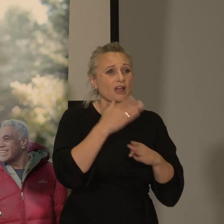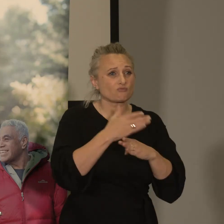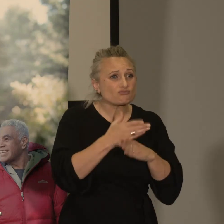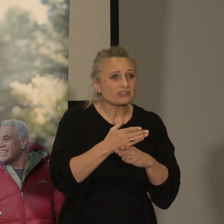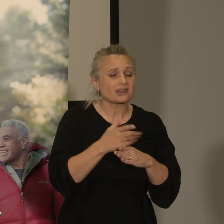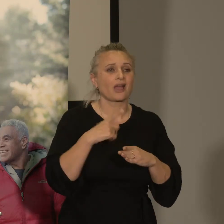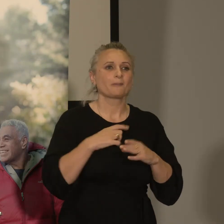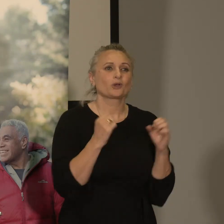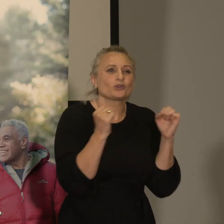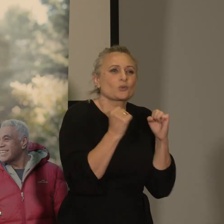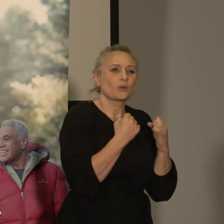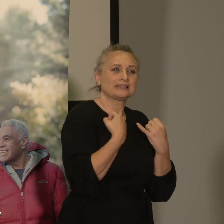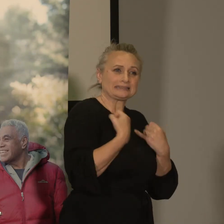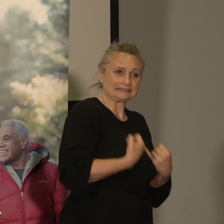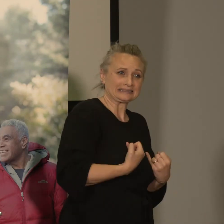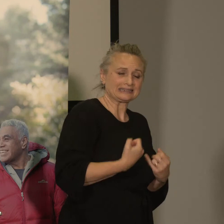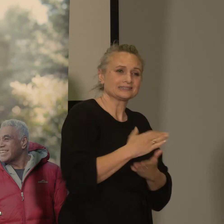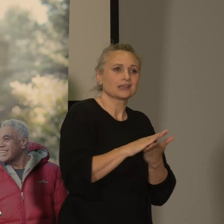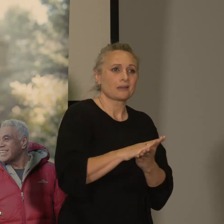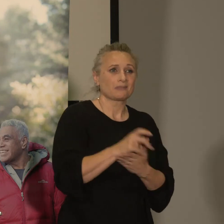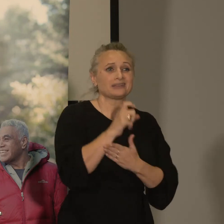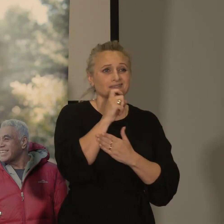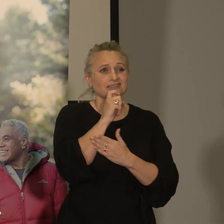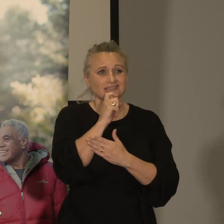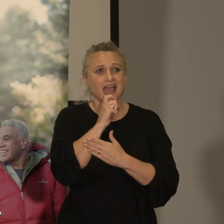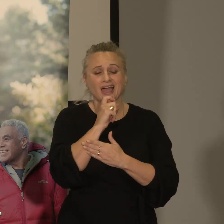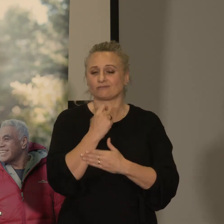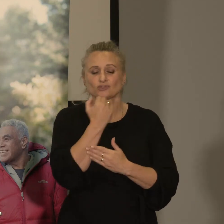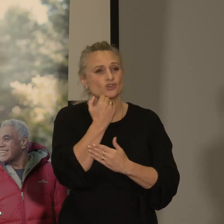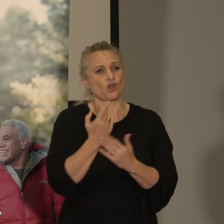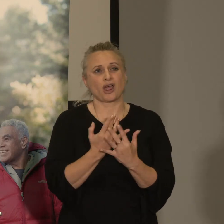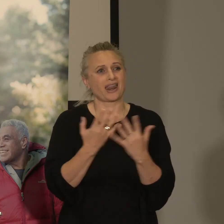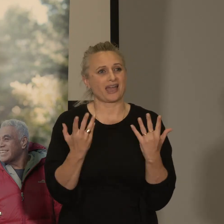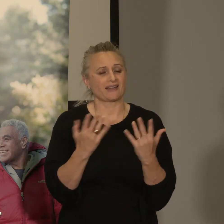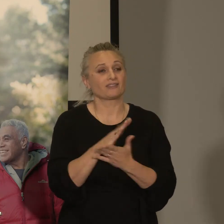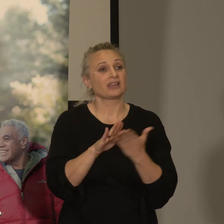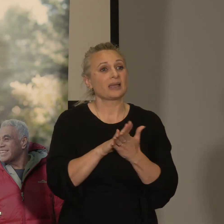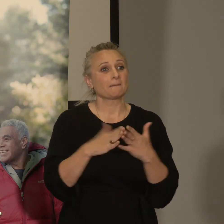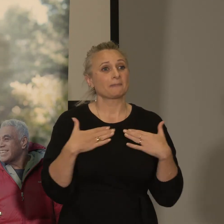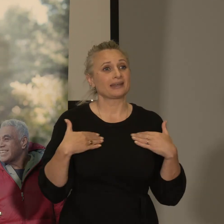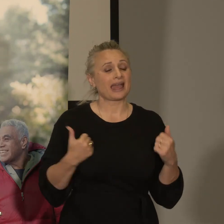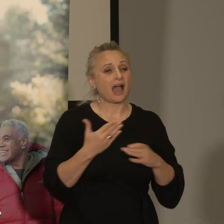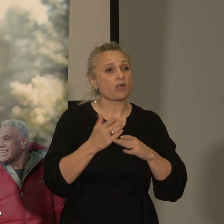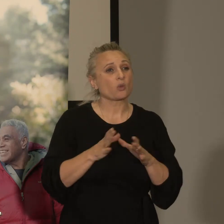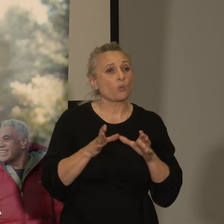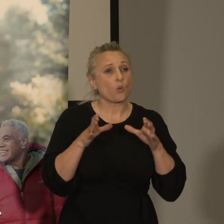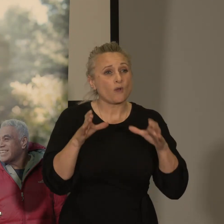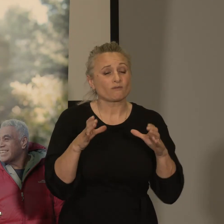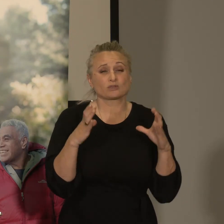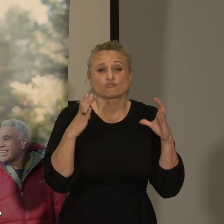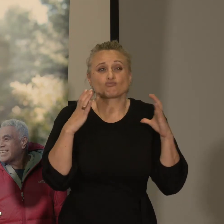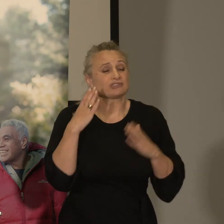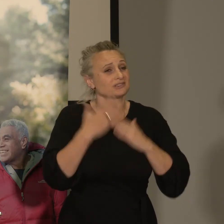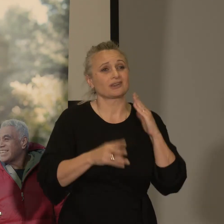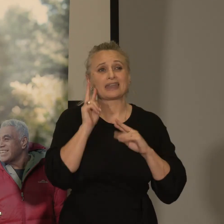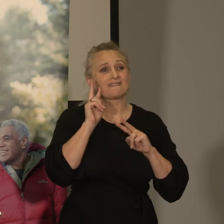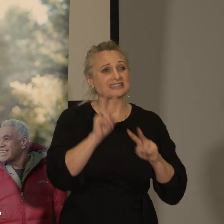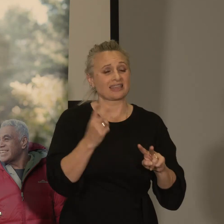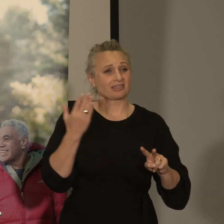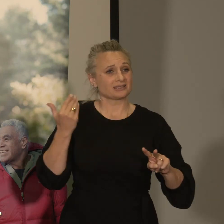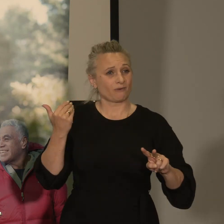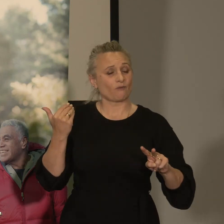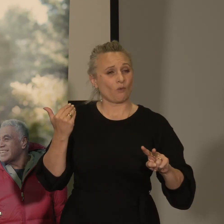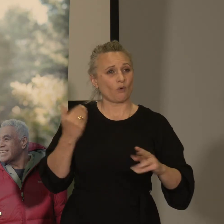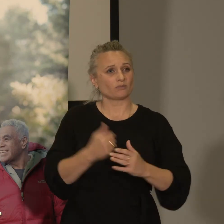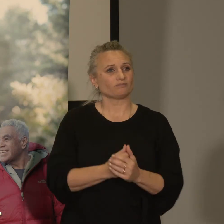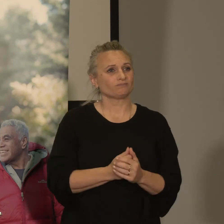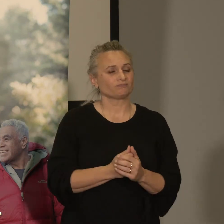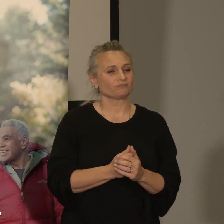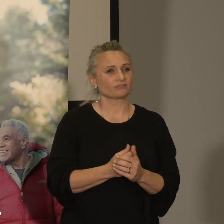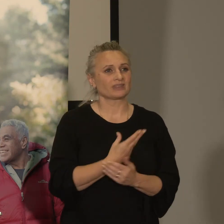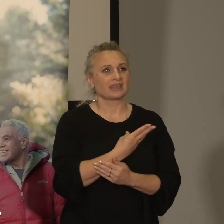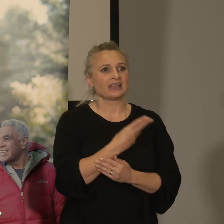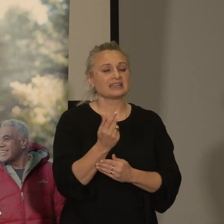with winter illnesses but also